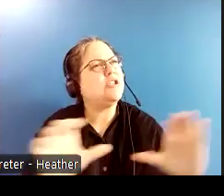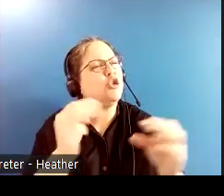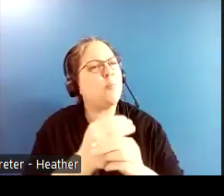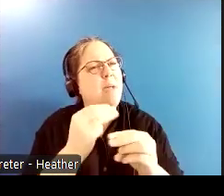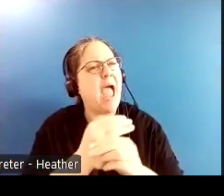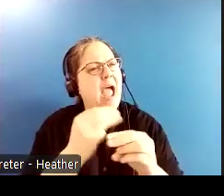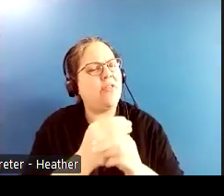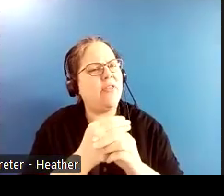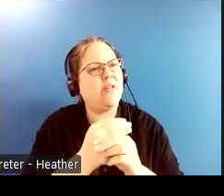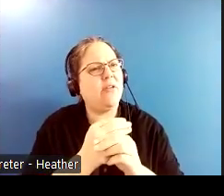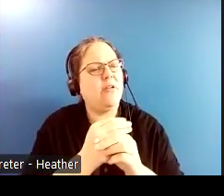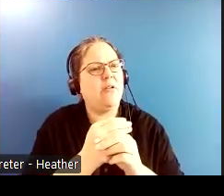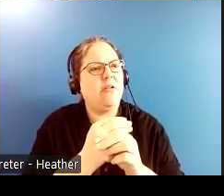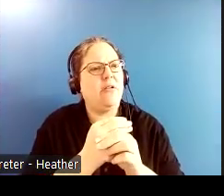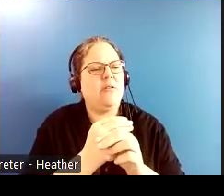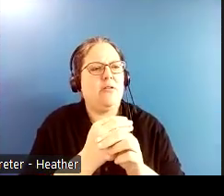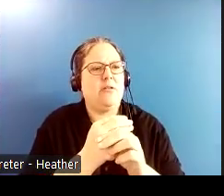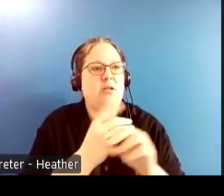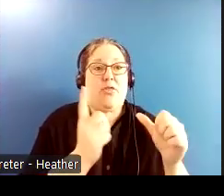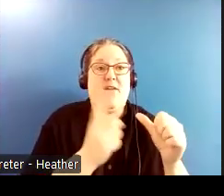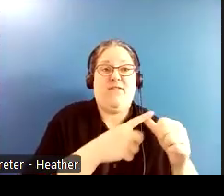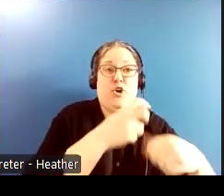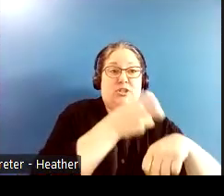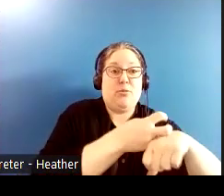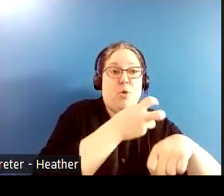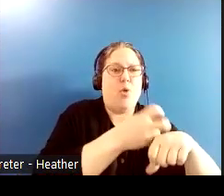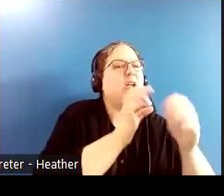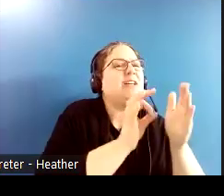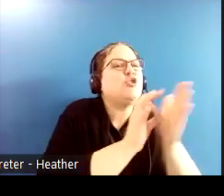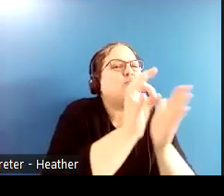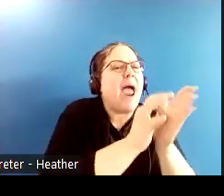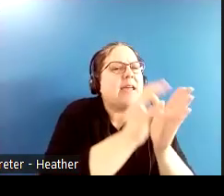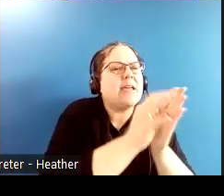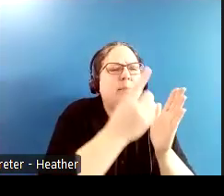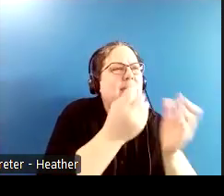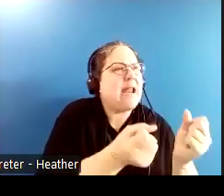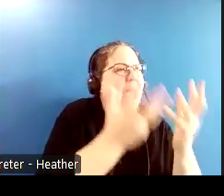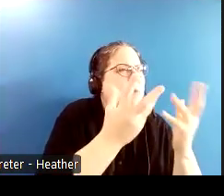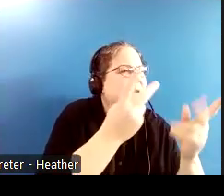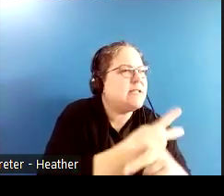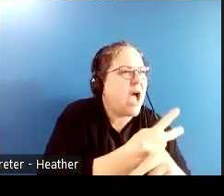whereas uh the first bone was tracking something how many times something had happened how long it